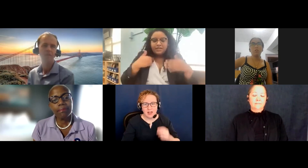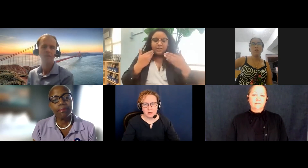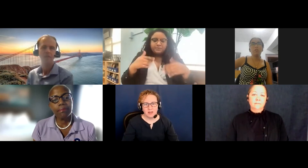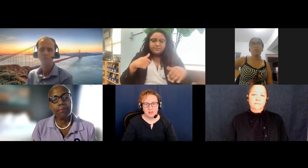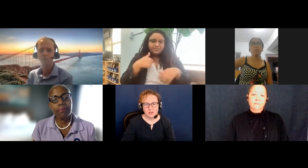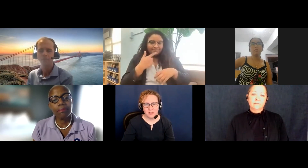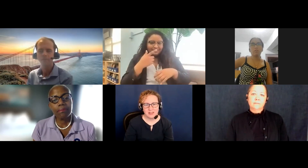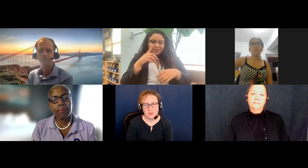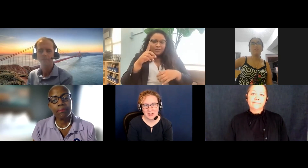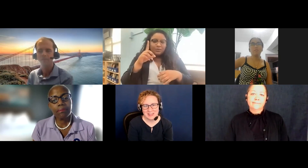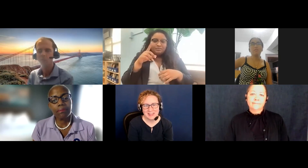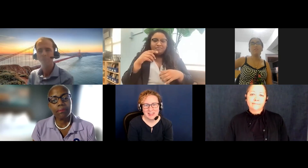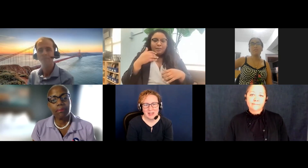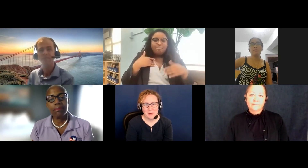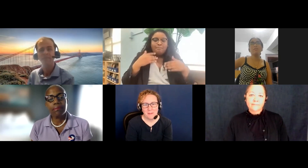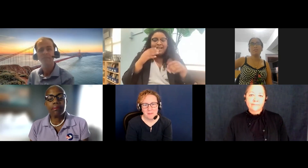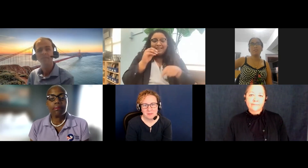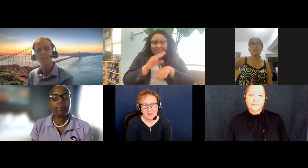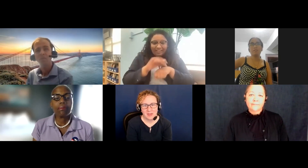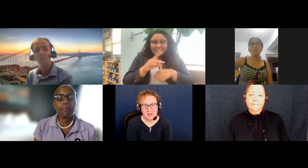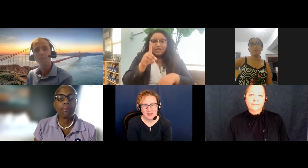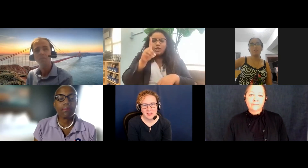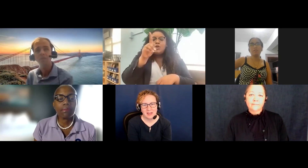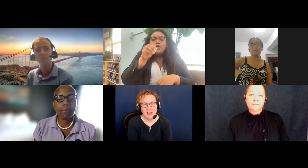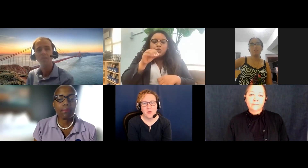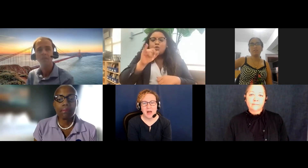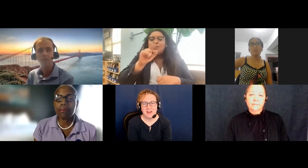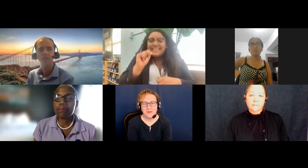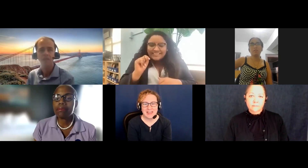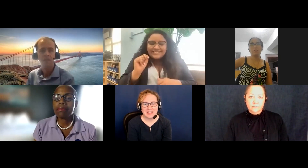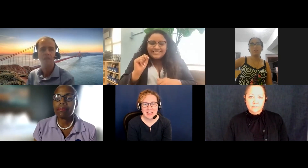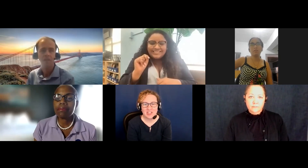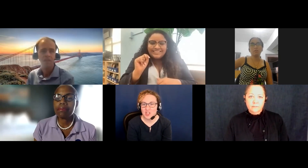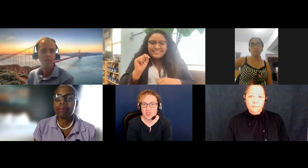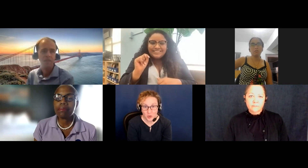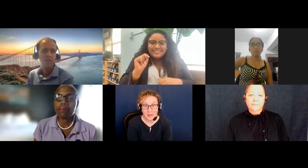My advice is do it.